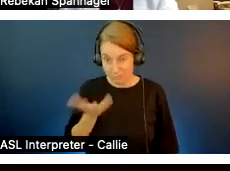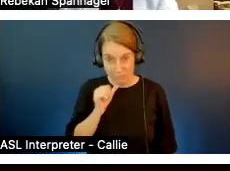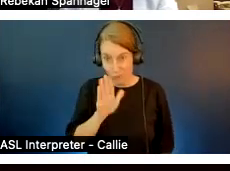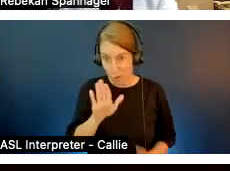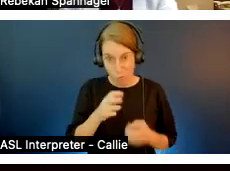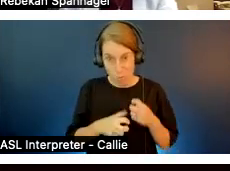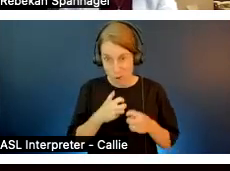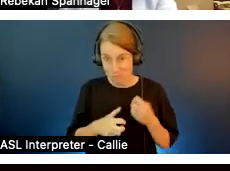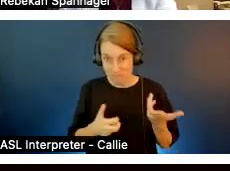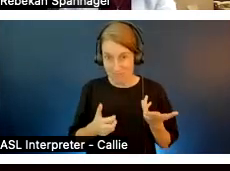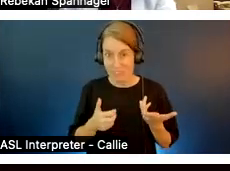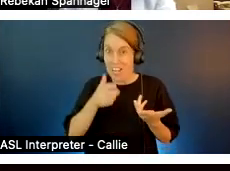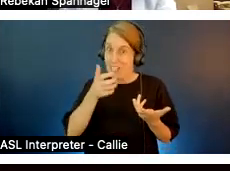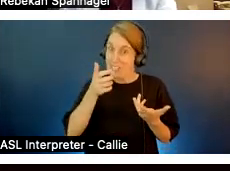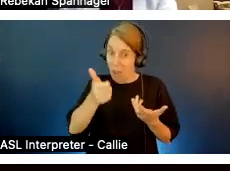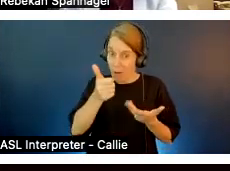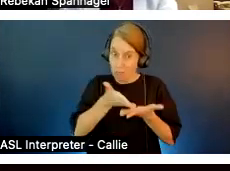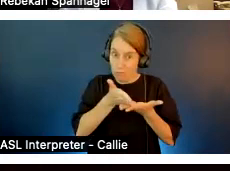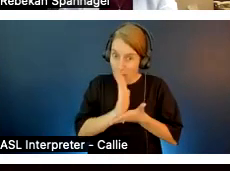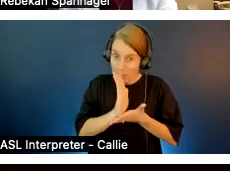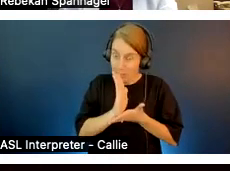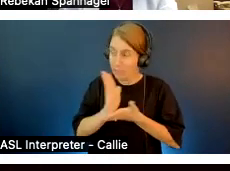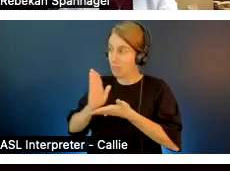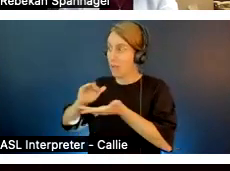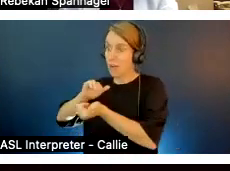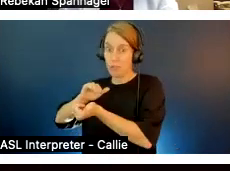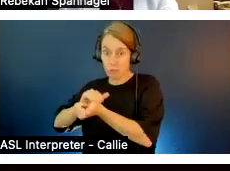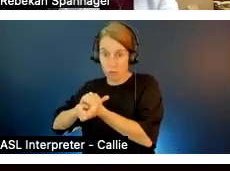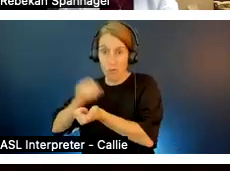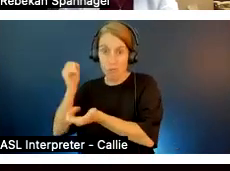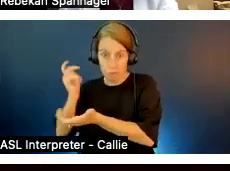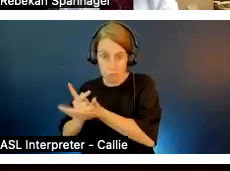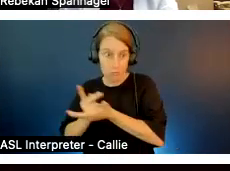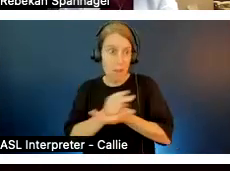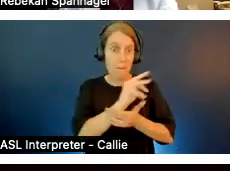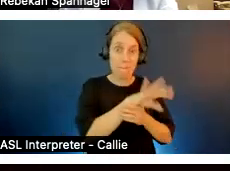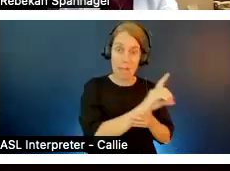to make it happen um it doesn't solve it for you but again it doesn't at that point in time